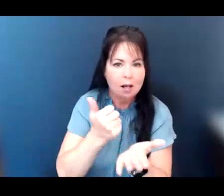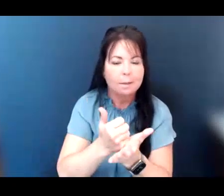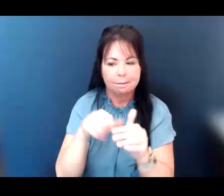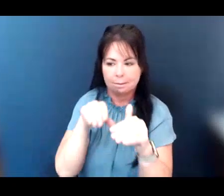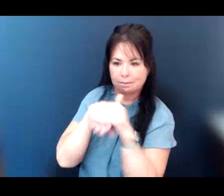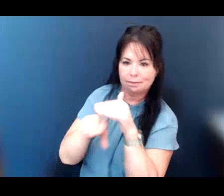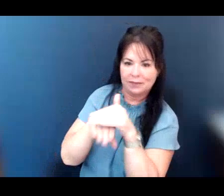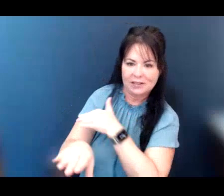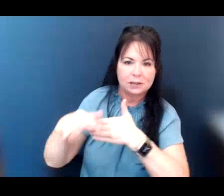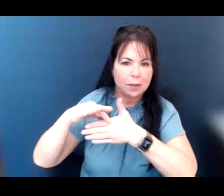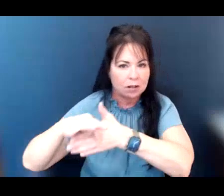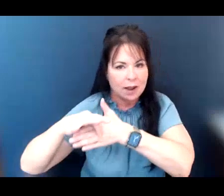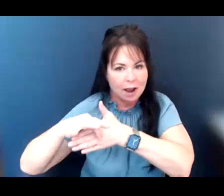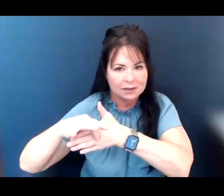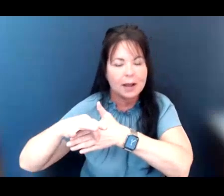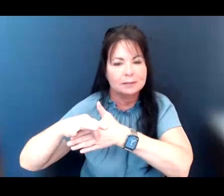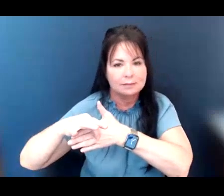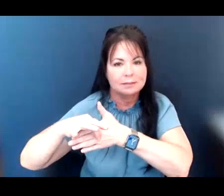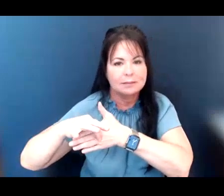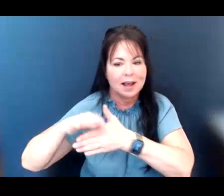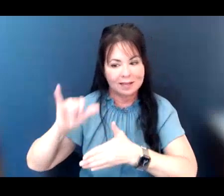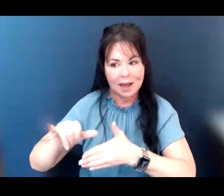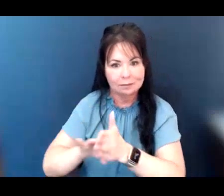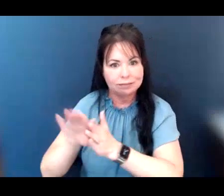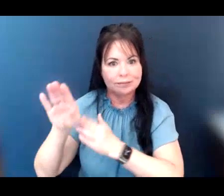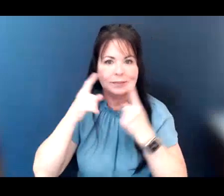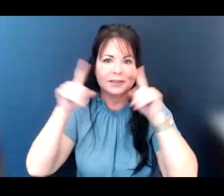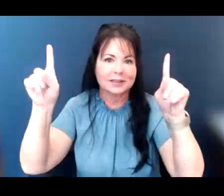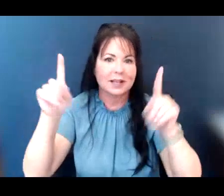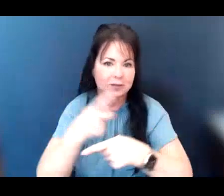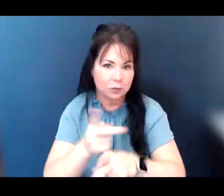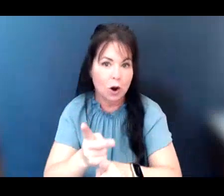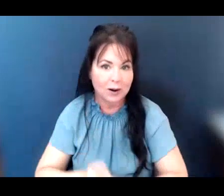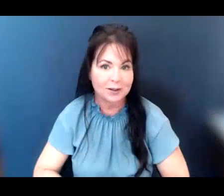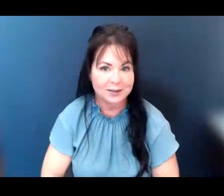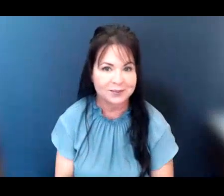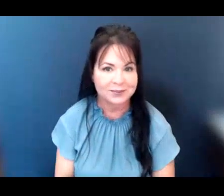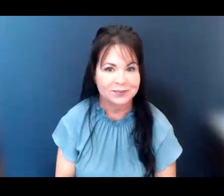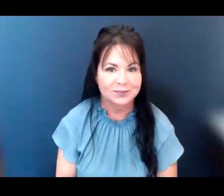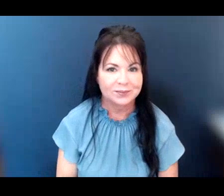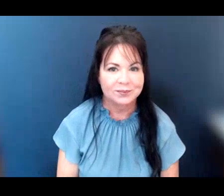lead to an accessible product. This is Jess. Yeah, awesome, Claire.